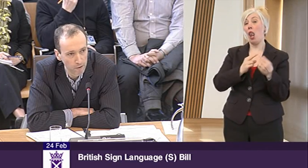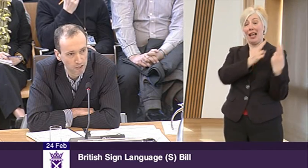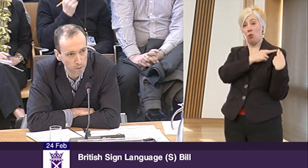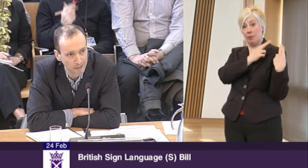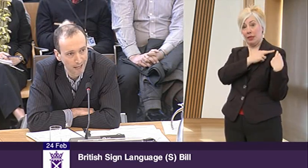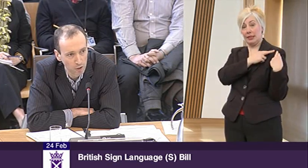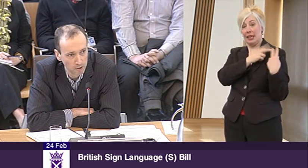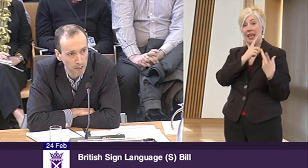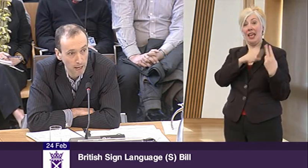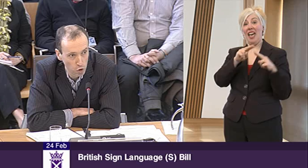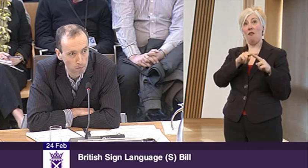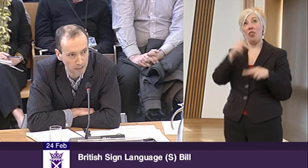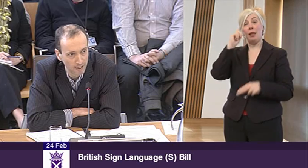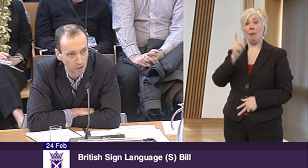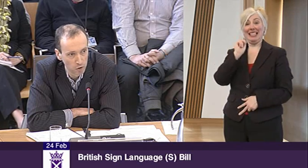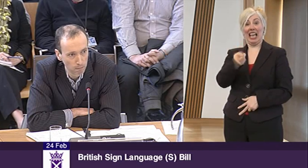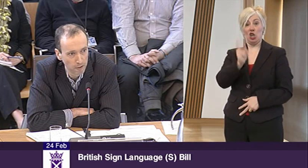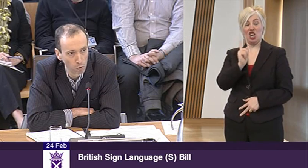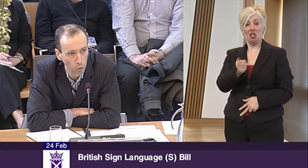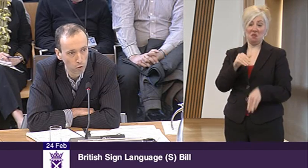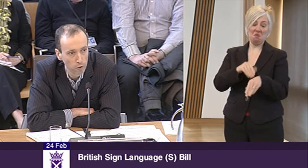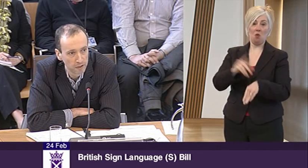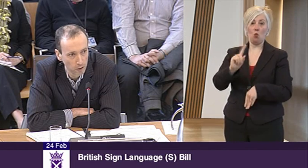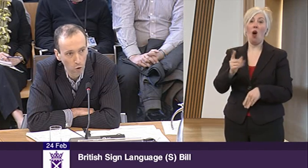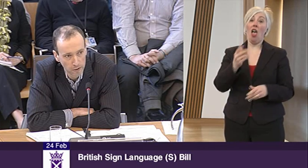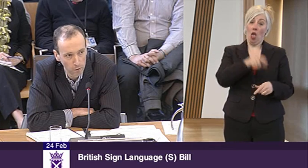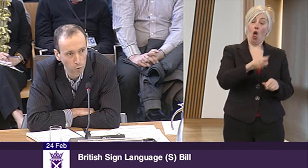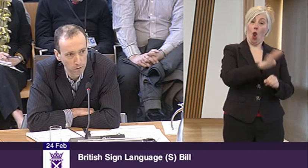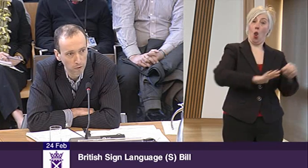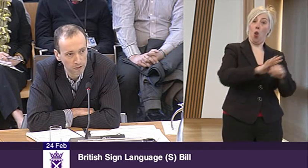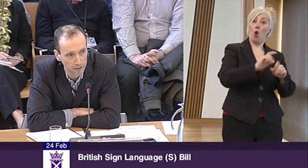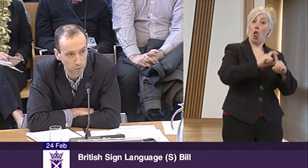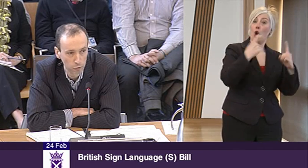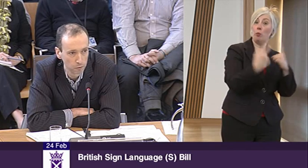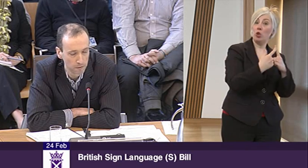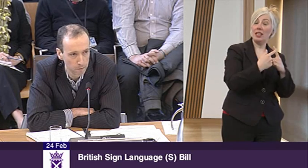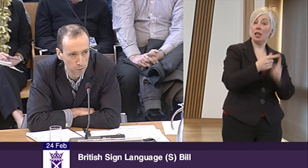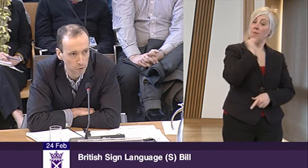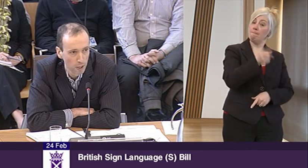If there is to be a sanction, it should be a sanction by the local community on the local